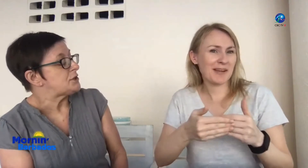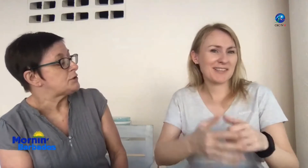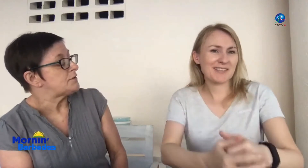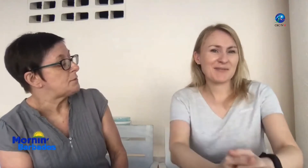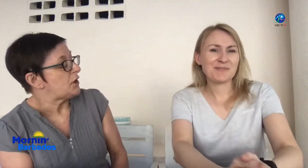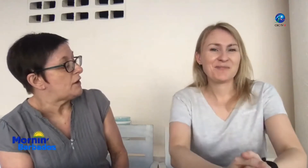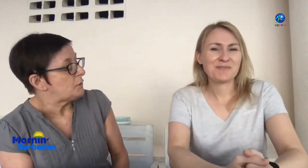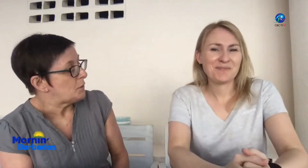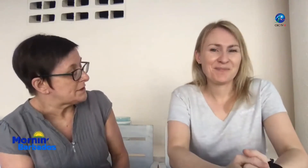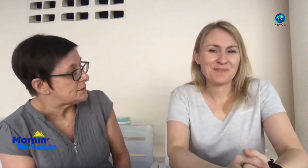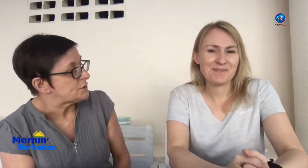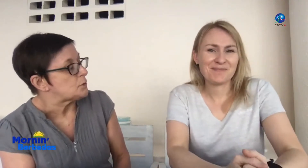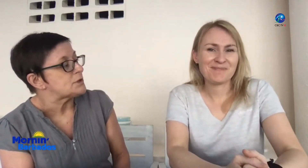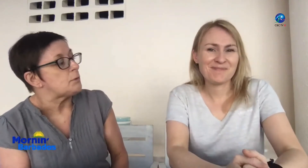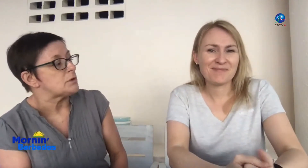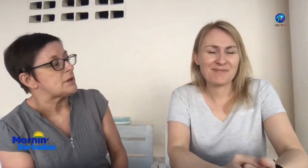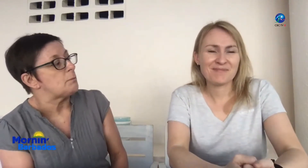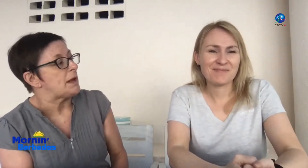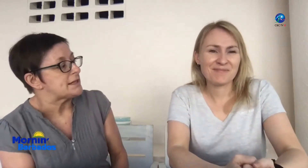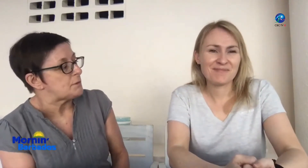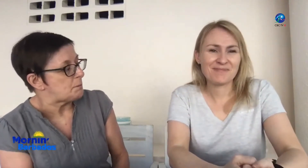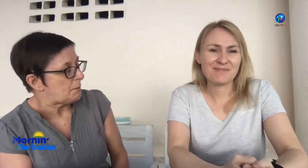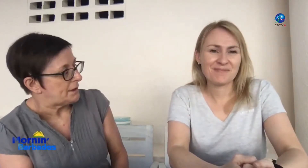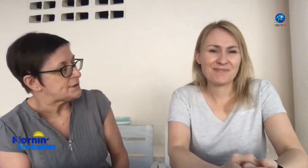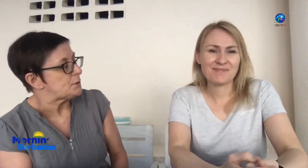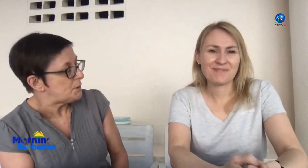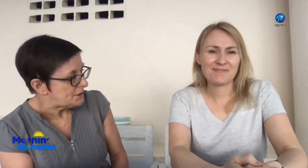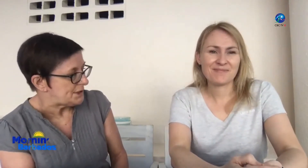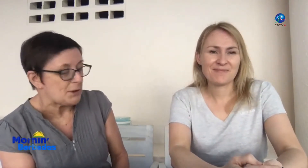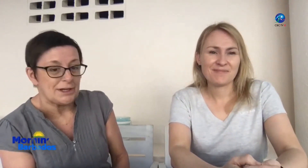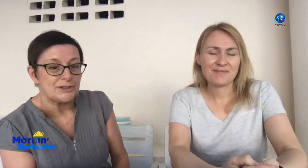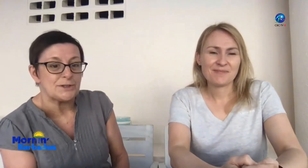children from the Irving Wilson Deaf School so also players from the Barbados community college